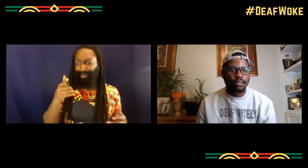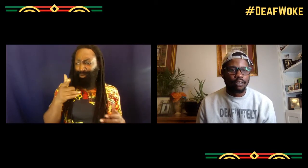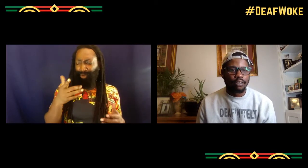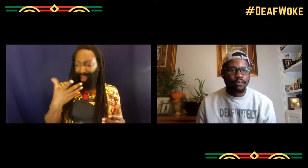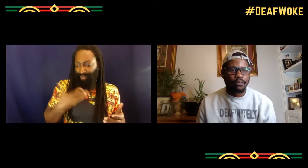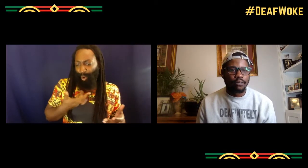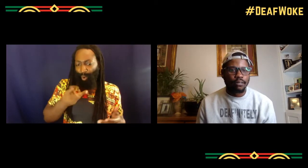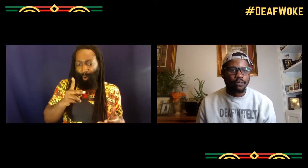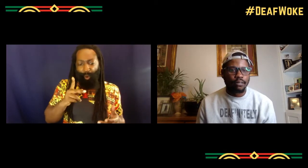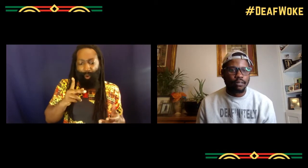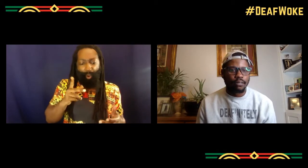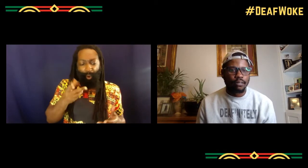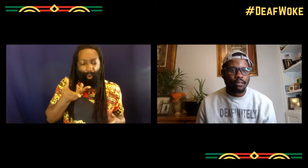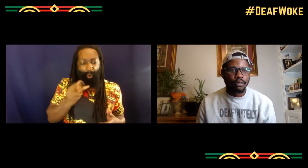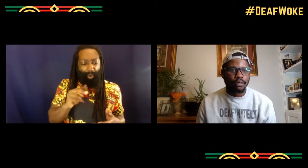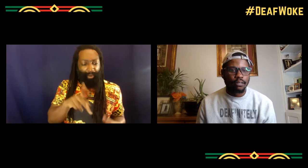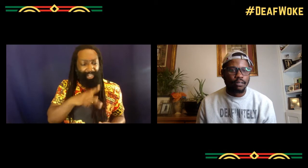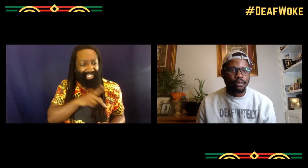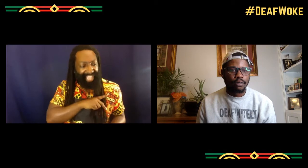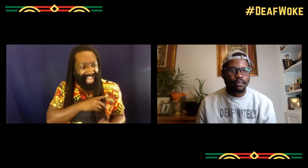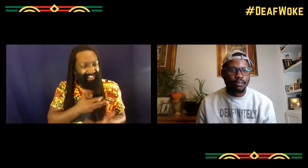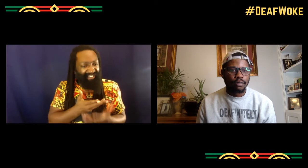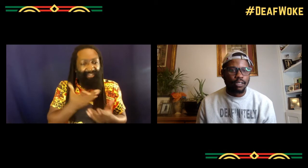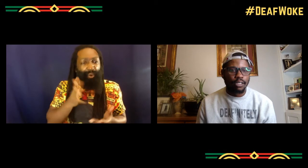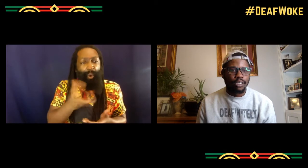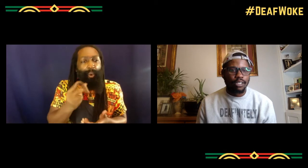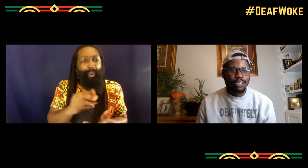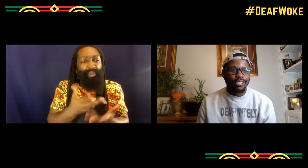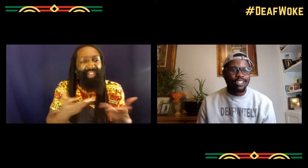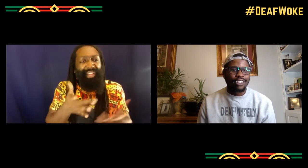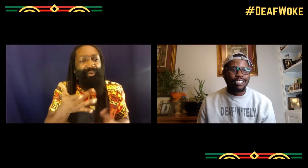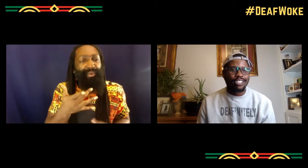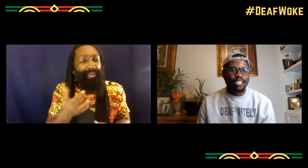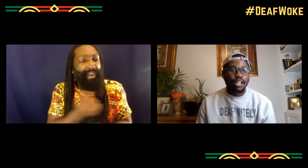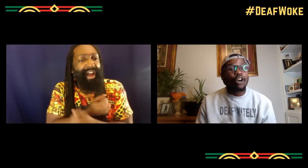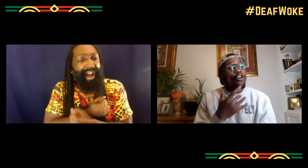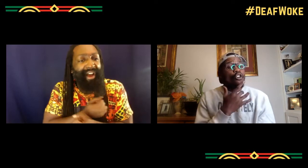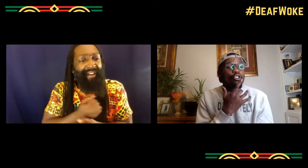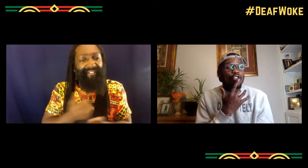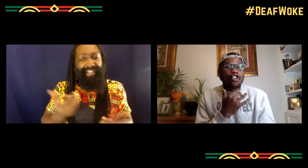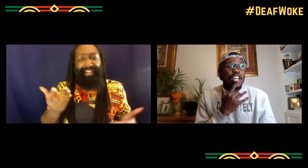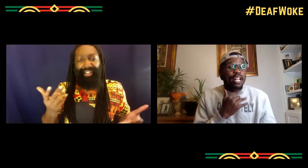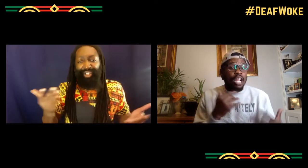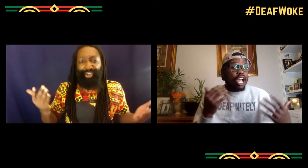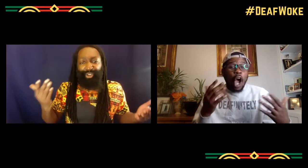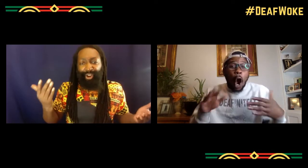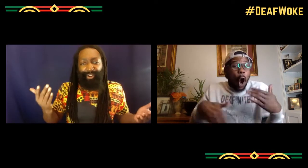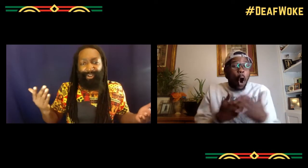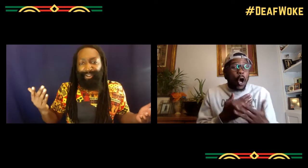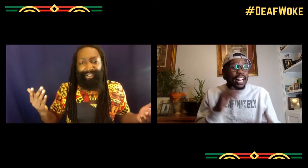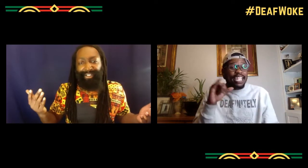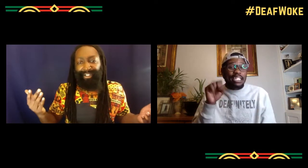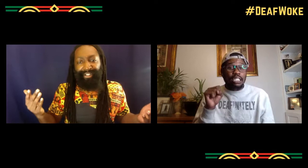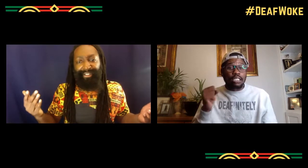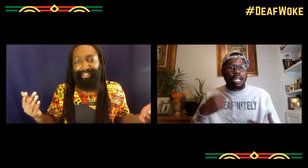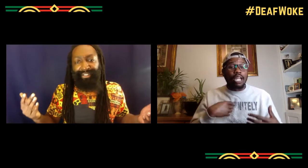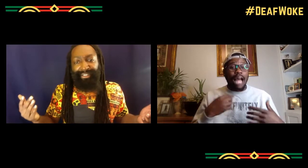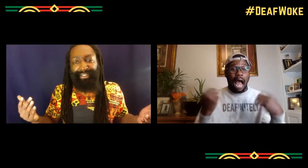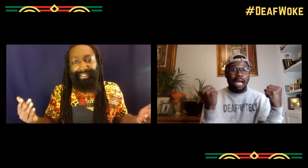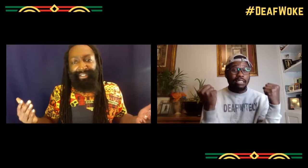what's really, it seems that you have your own personality, you have your own thing going, you have your own love and way of expressing.